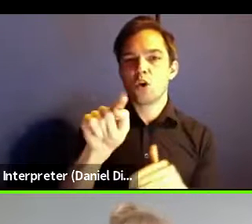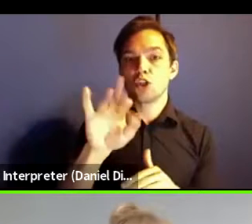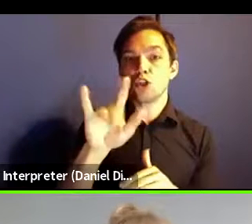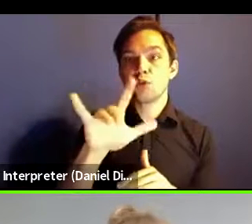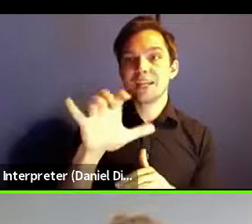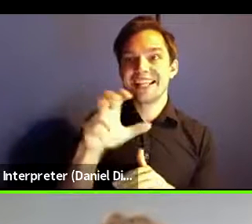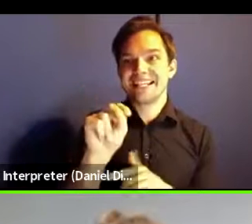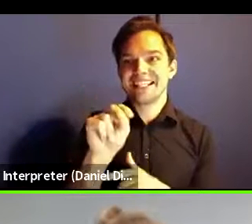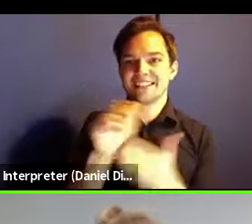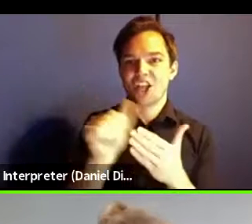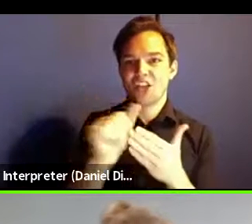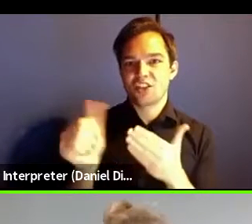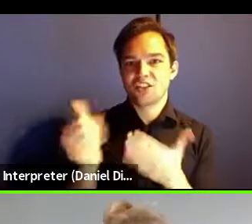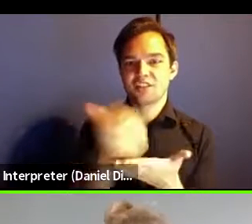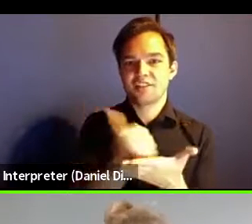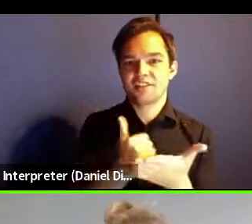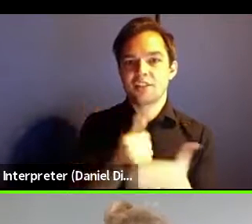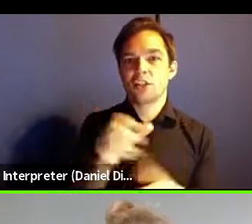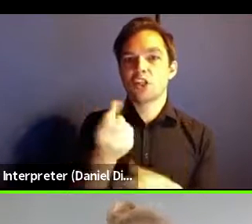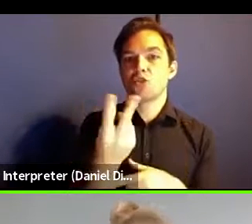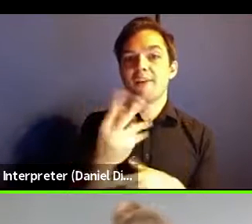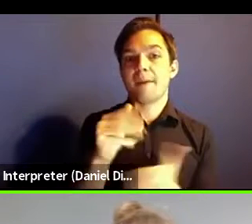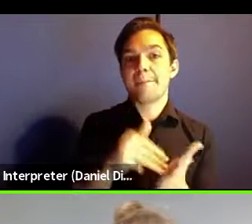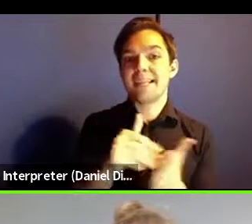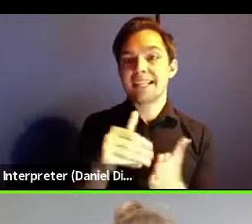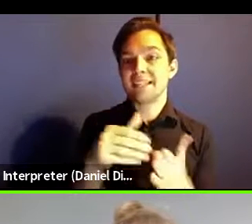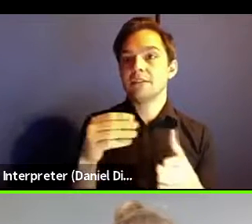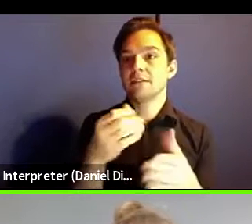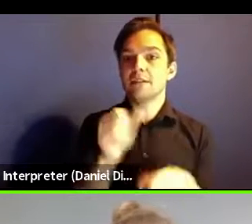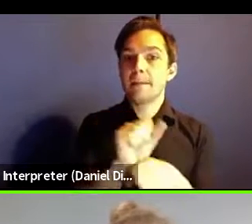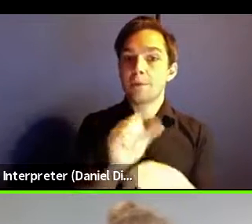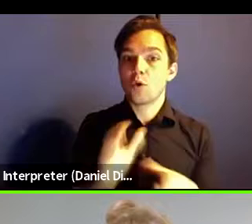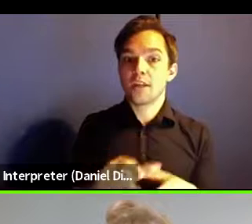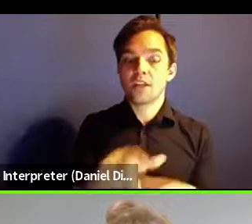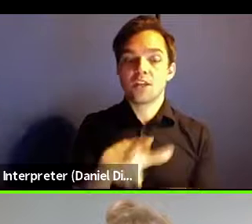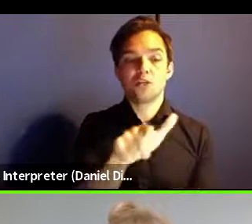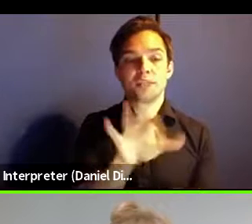about 12 million employees, 29 countries and 46 sectors.